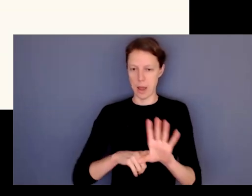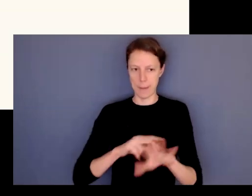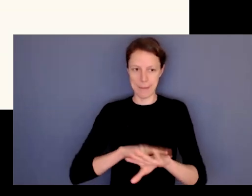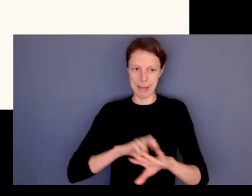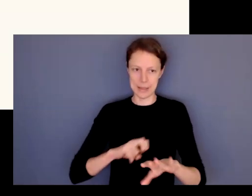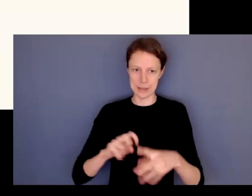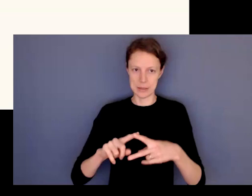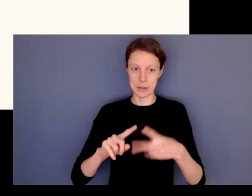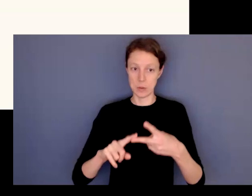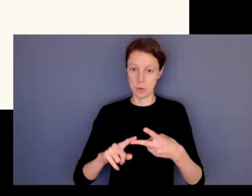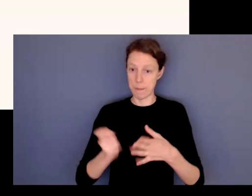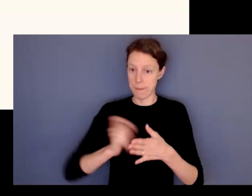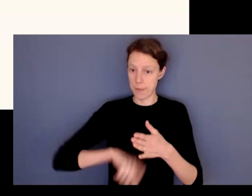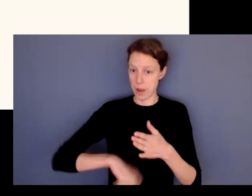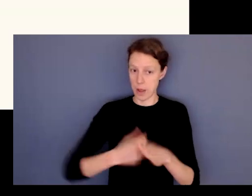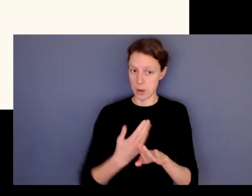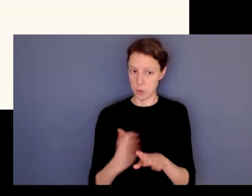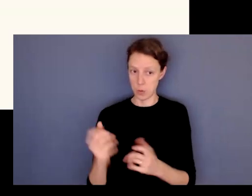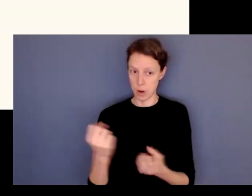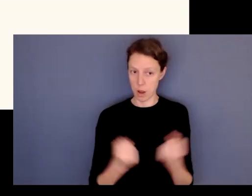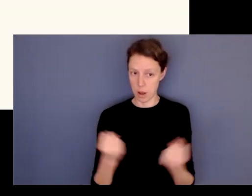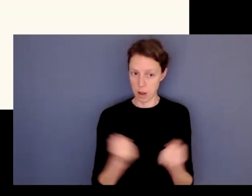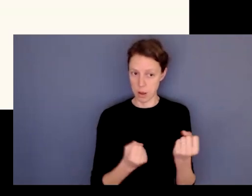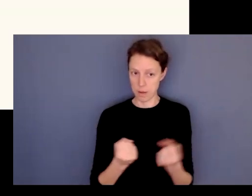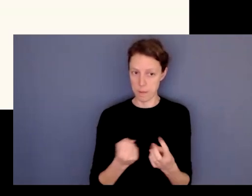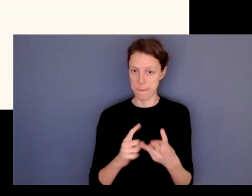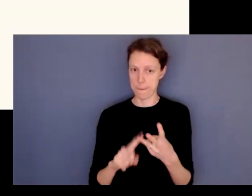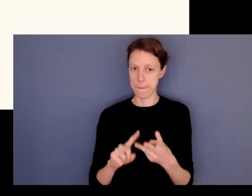checklist for when you're buying a new car, and then one on what